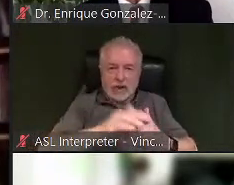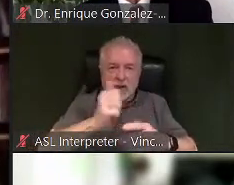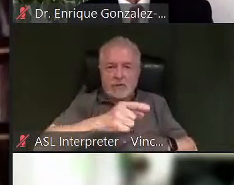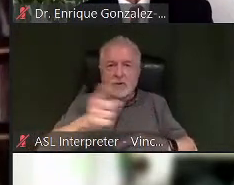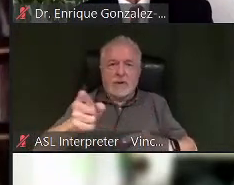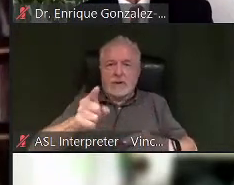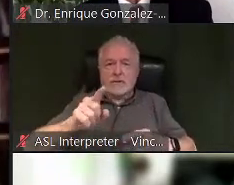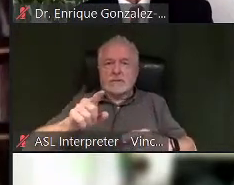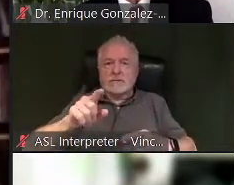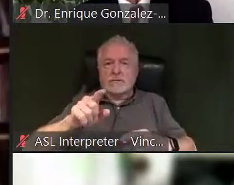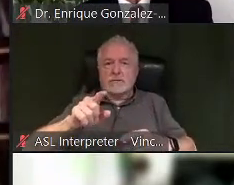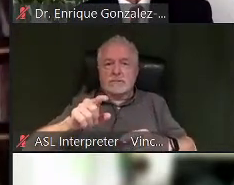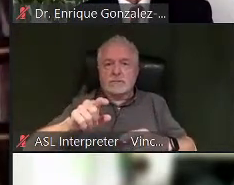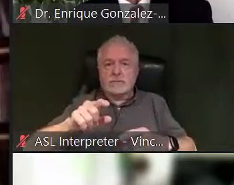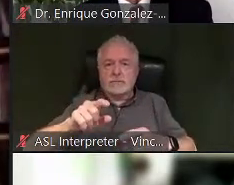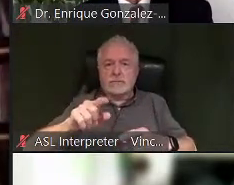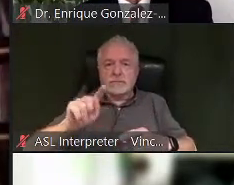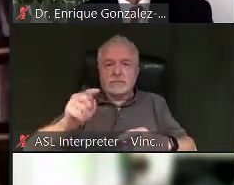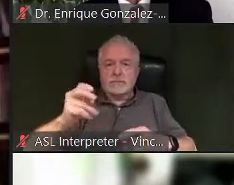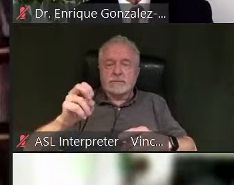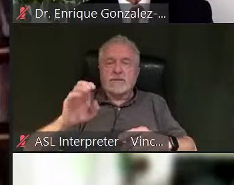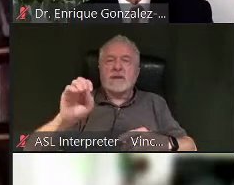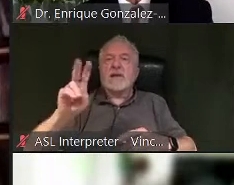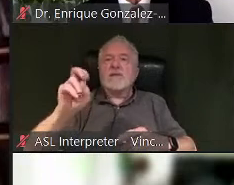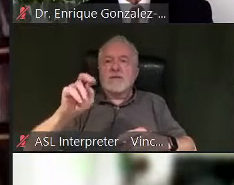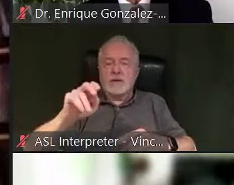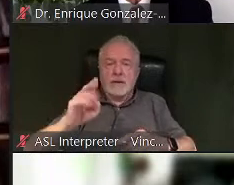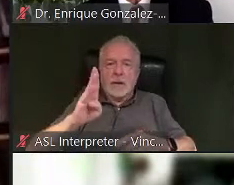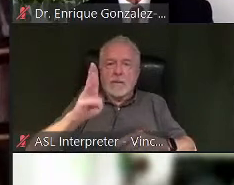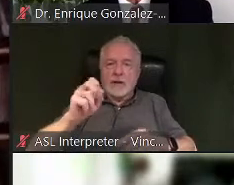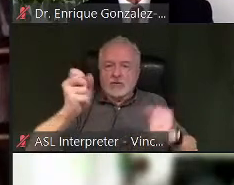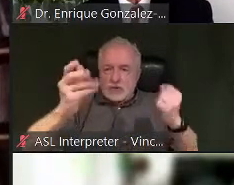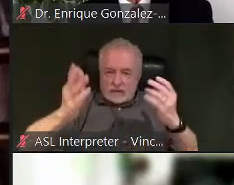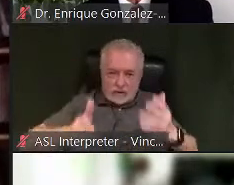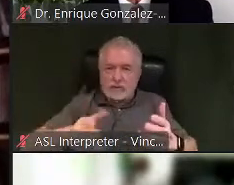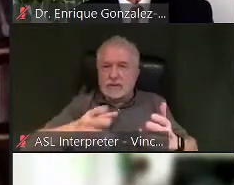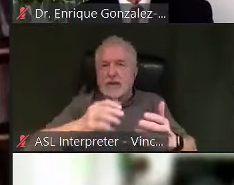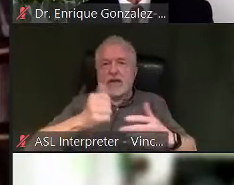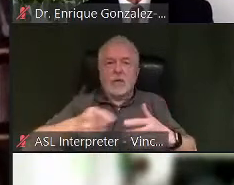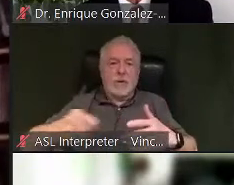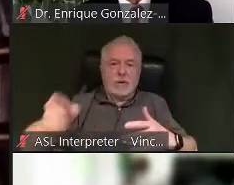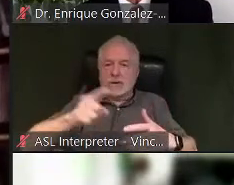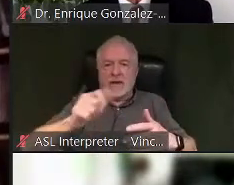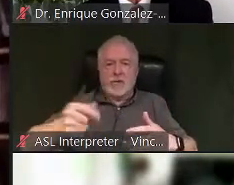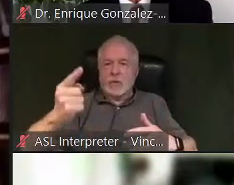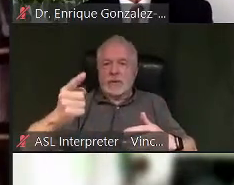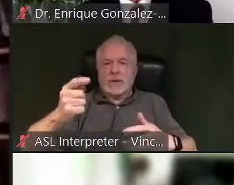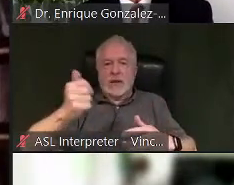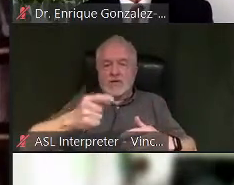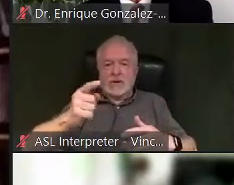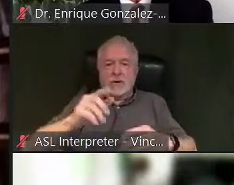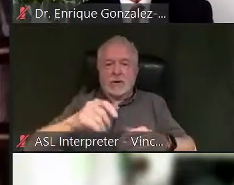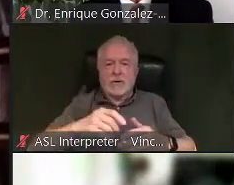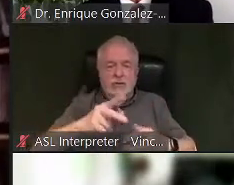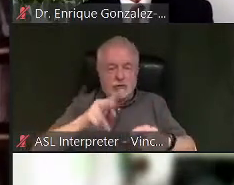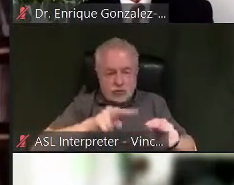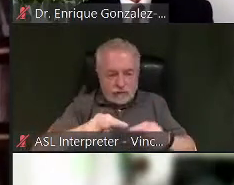the the even the bus drivers, everybody, everybody who supervises the kids, even